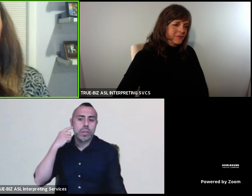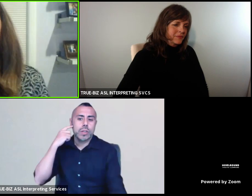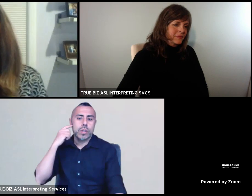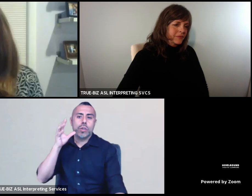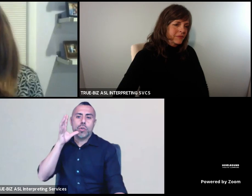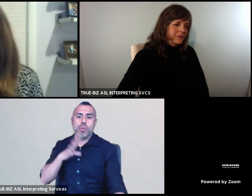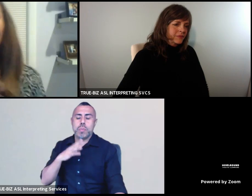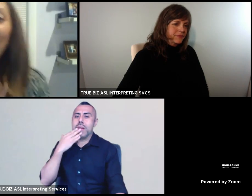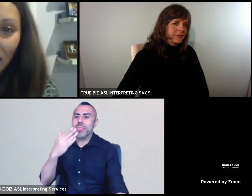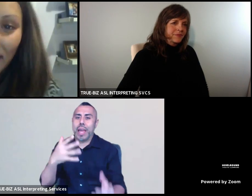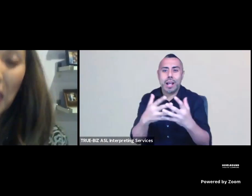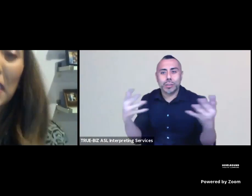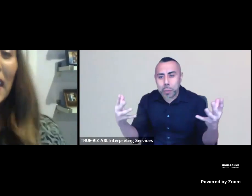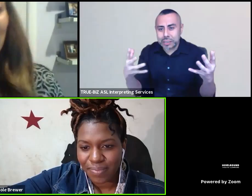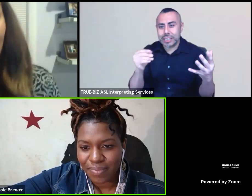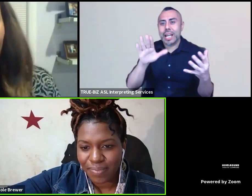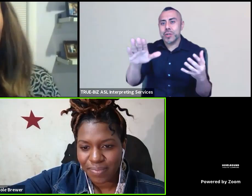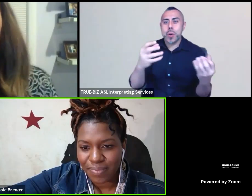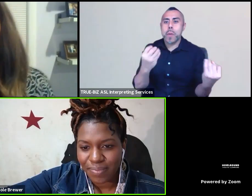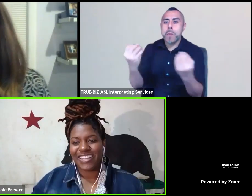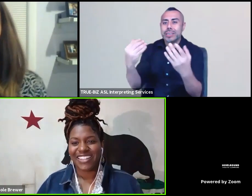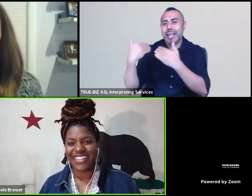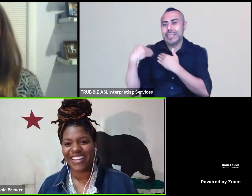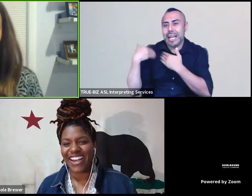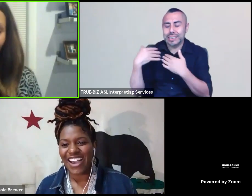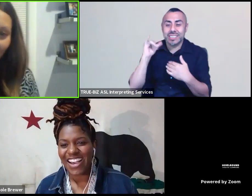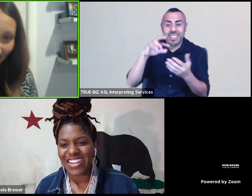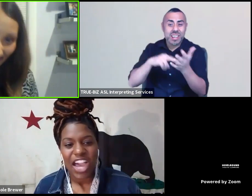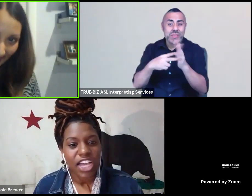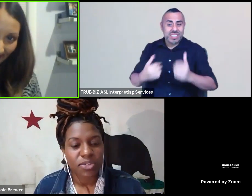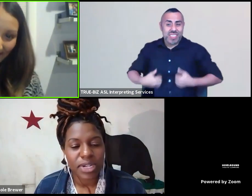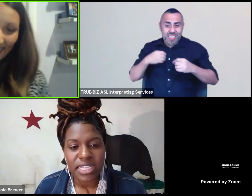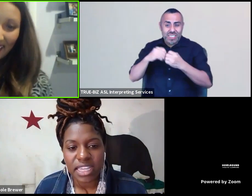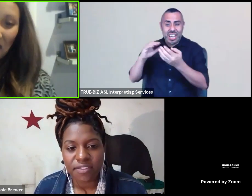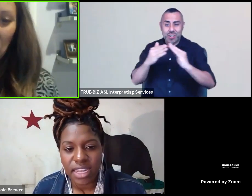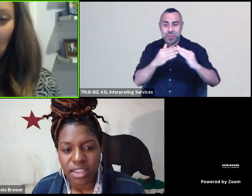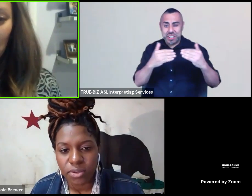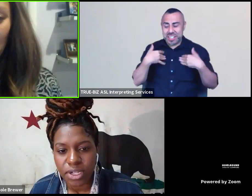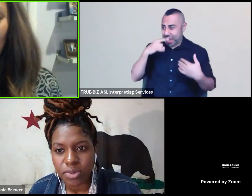and to be supportive of one another, you know? Thank you, thank you. So I wanted to see if any other lawyers